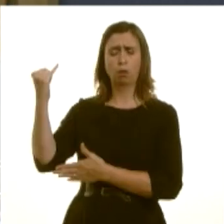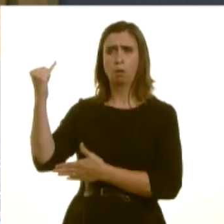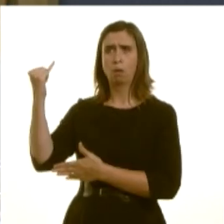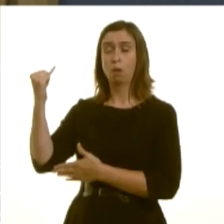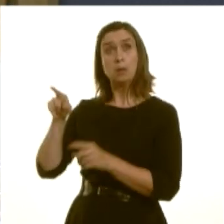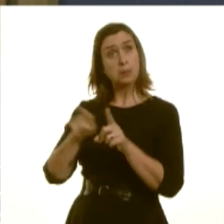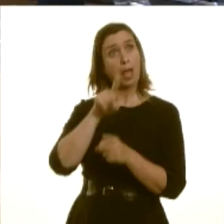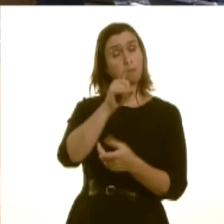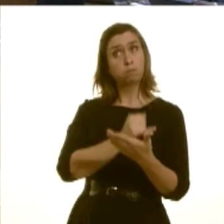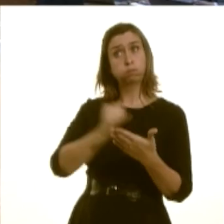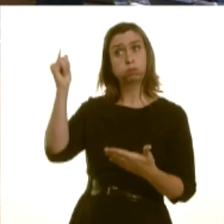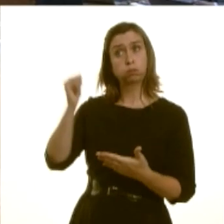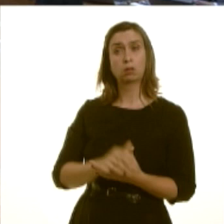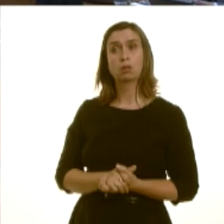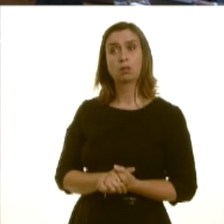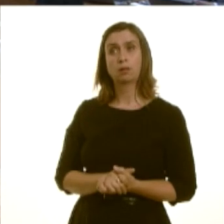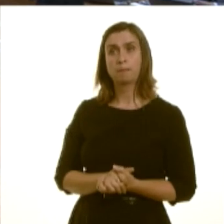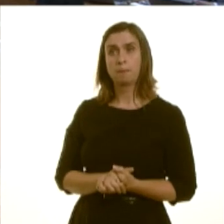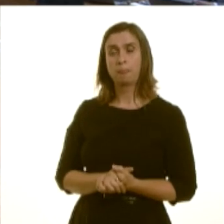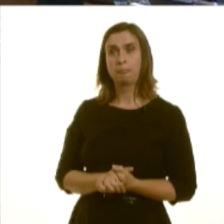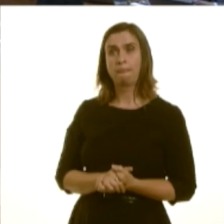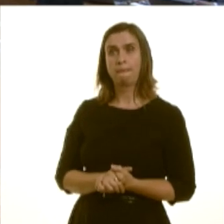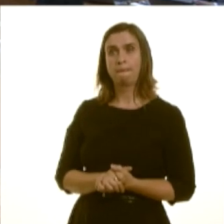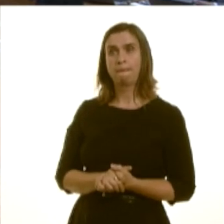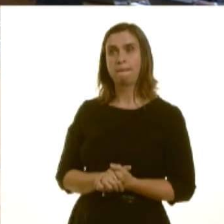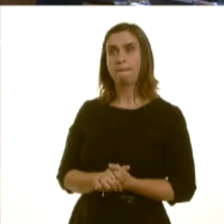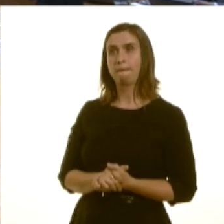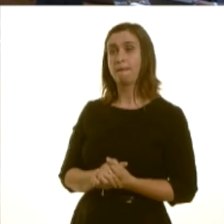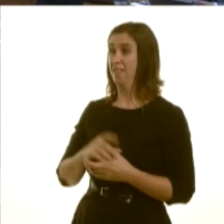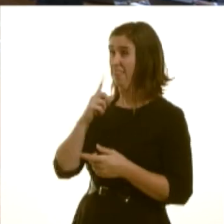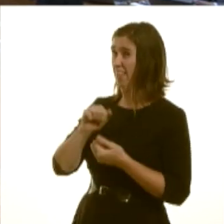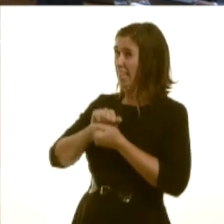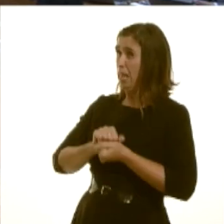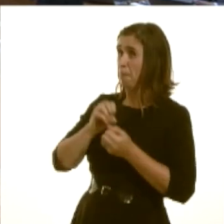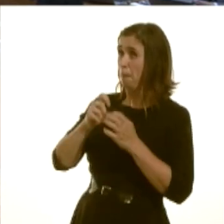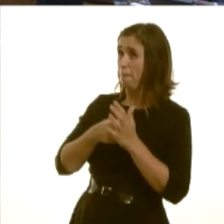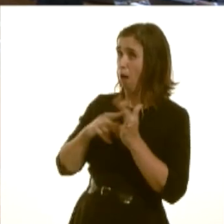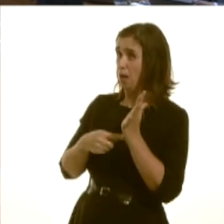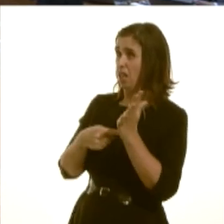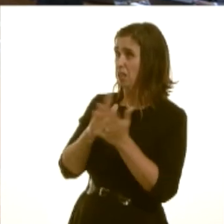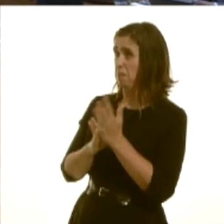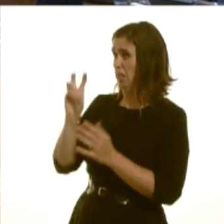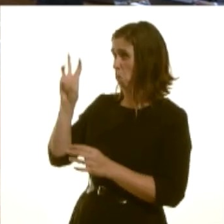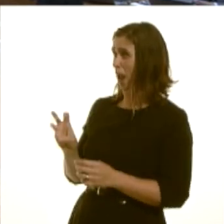this vow, too? Carwyn Jones: Well, the vow is not to keep Barnett and then nothing for Wales. If that were the case, I could not agree with it.